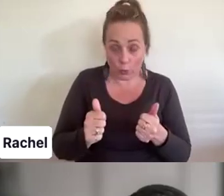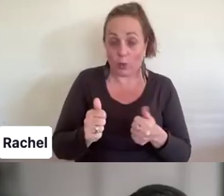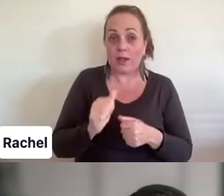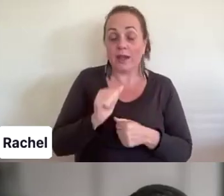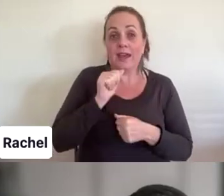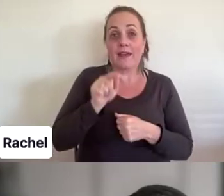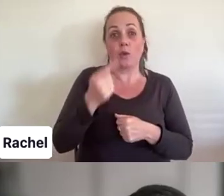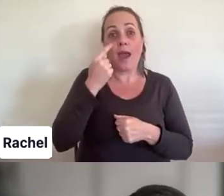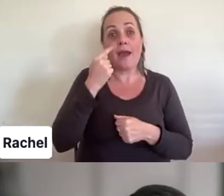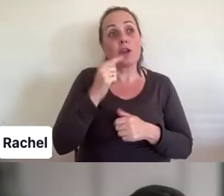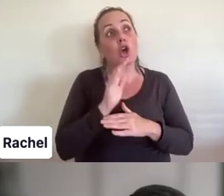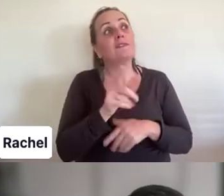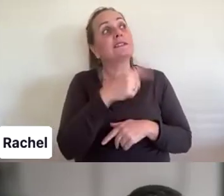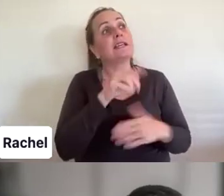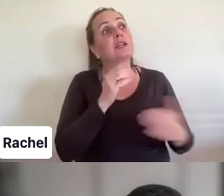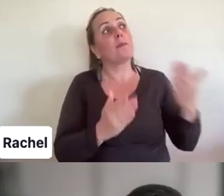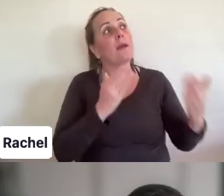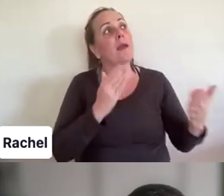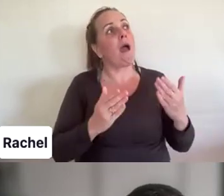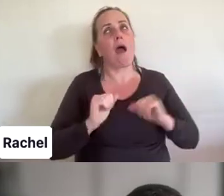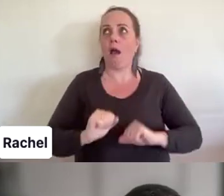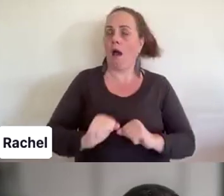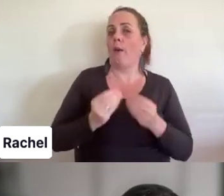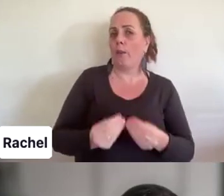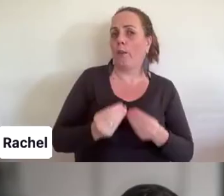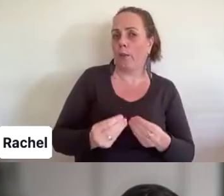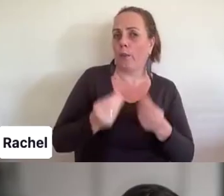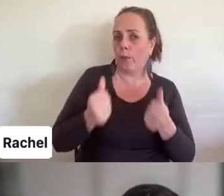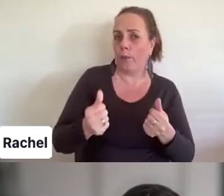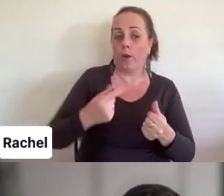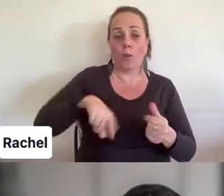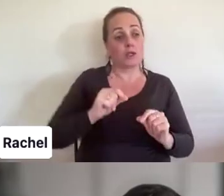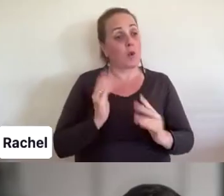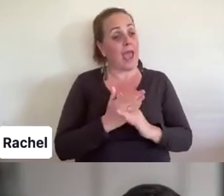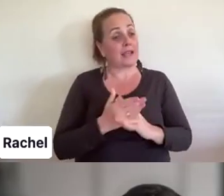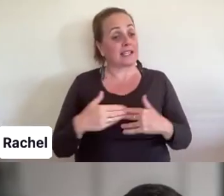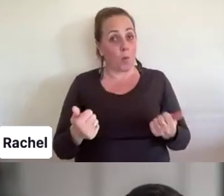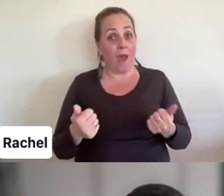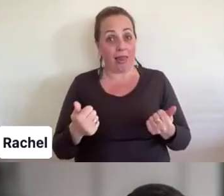international comparators. So we're doing access really, really well and we should be really proud